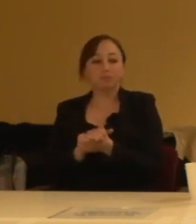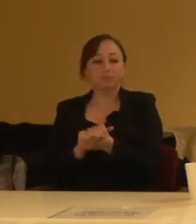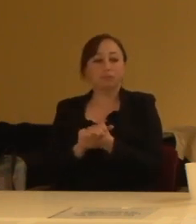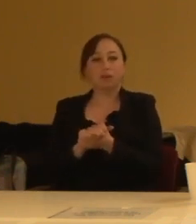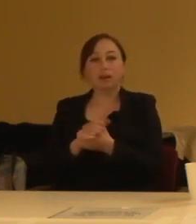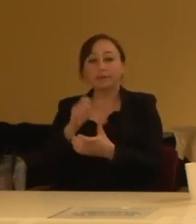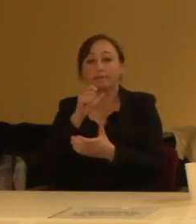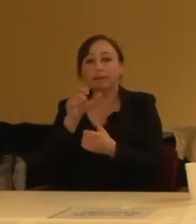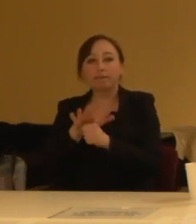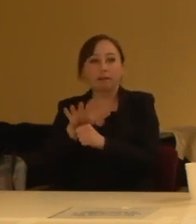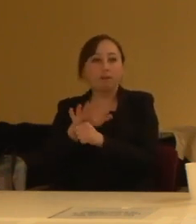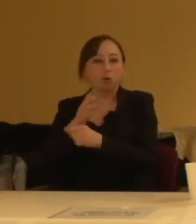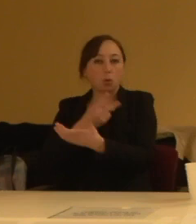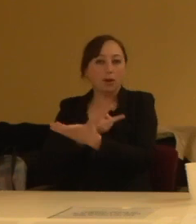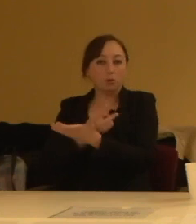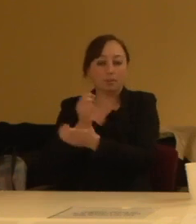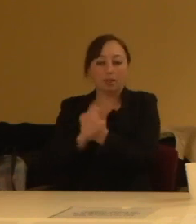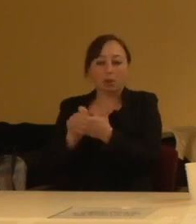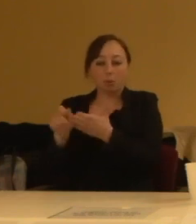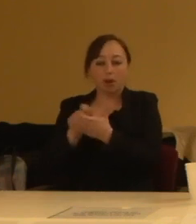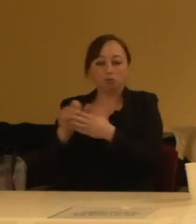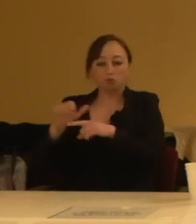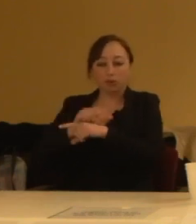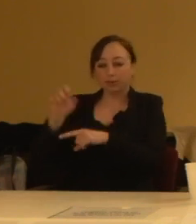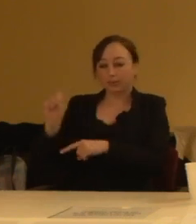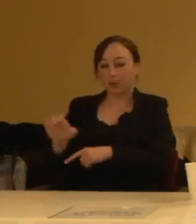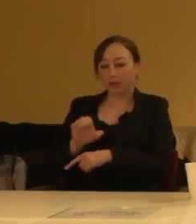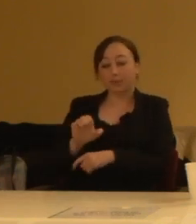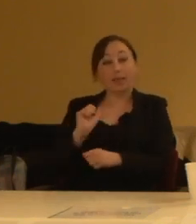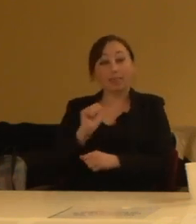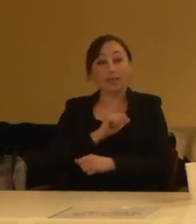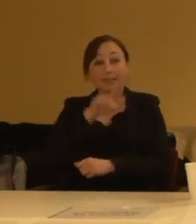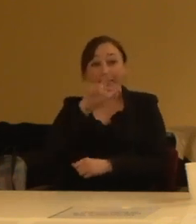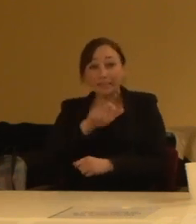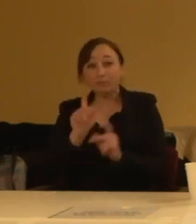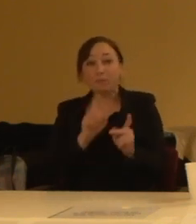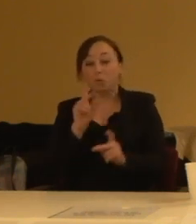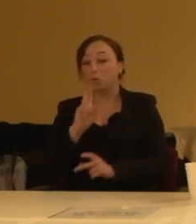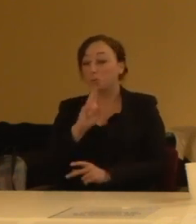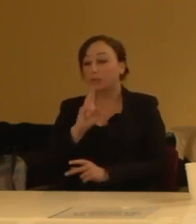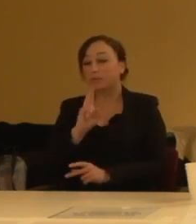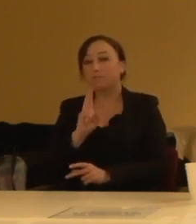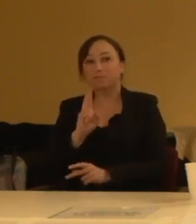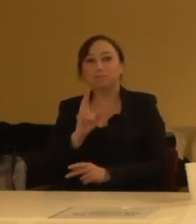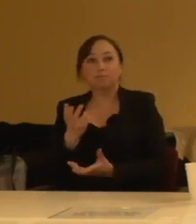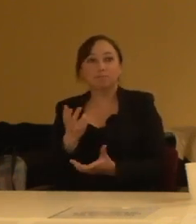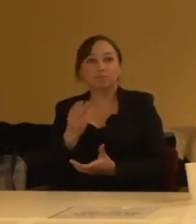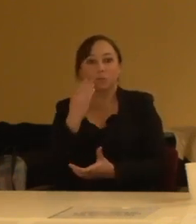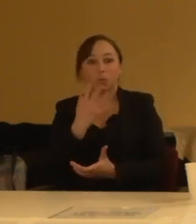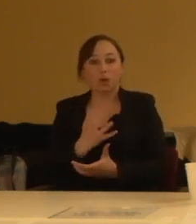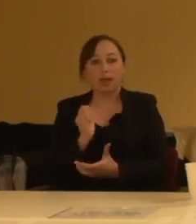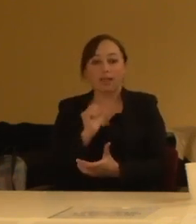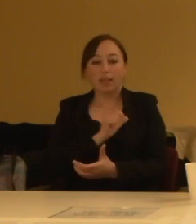training in the southeast. And Atlanta needs people, like Houston, Atlanta needs people. If you are an artist and you have some training,